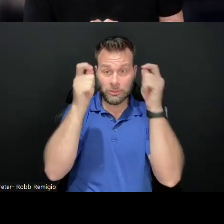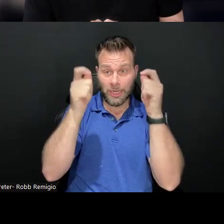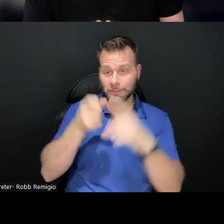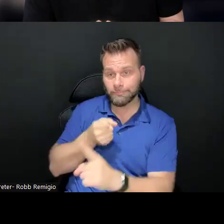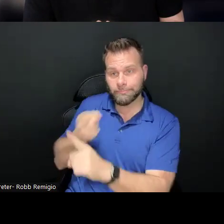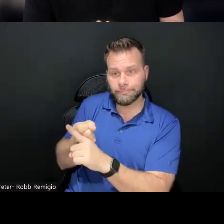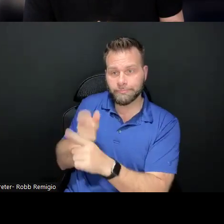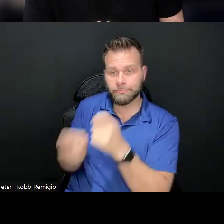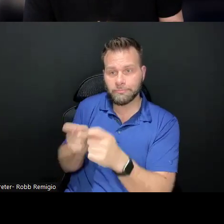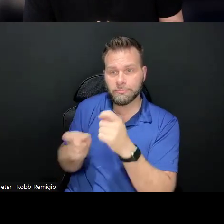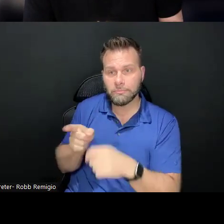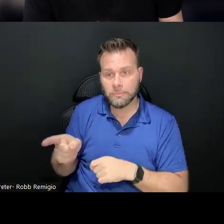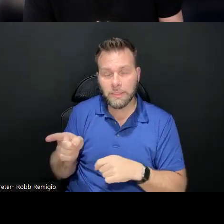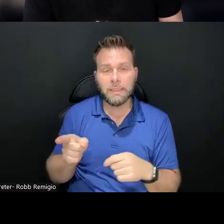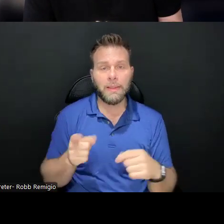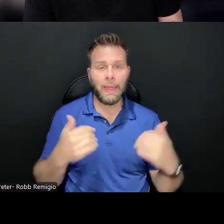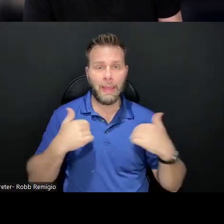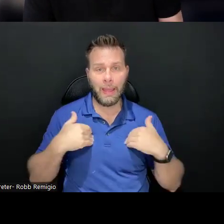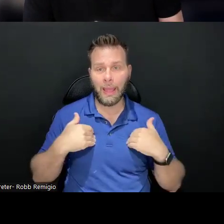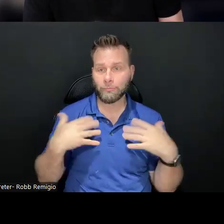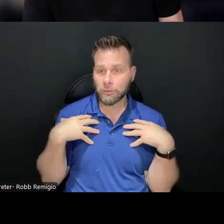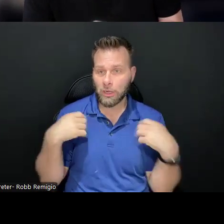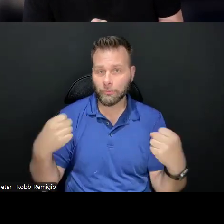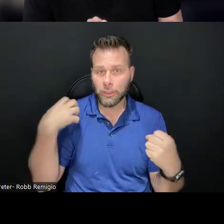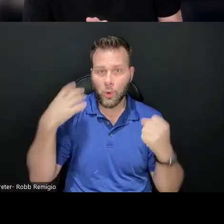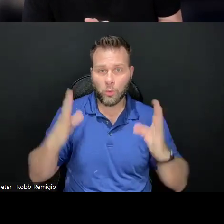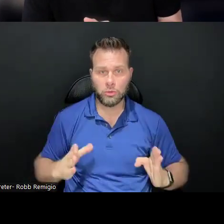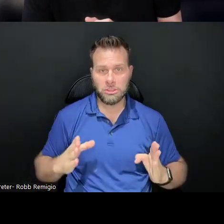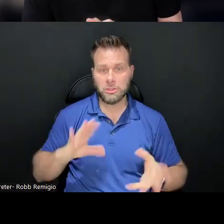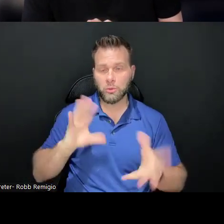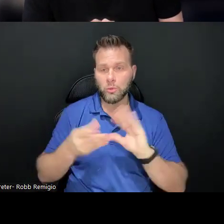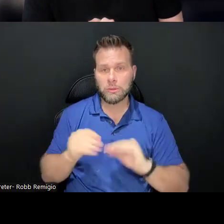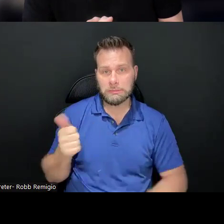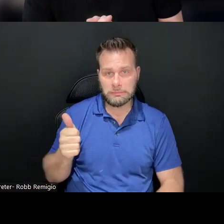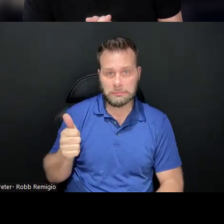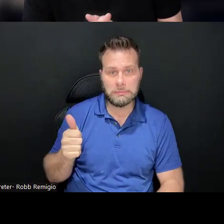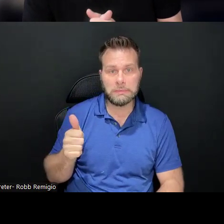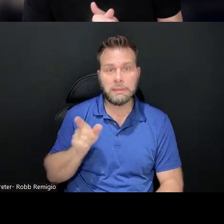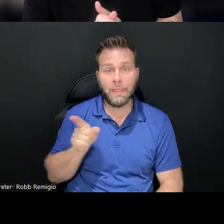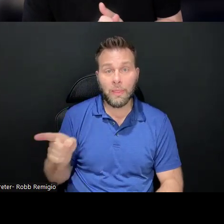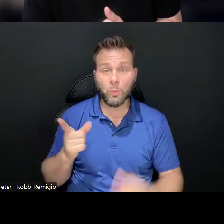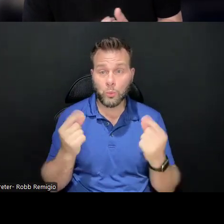level, but that is ten Recovery Coaches who themselves have gone through the recovery process,